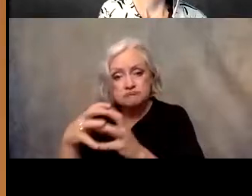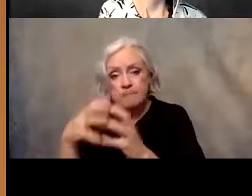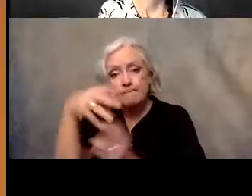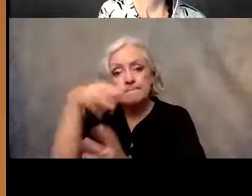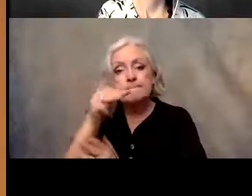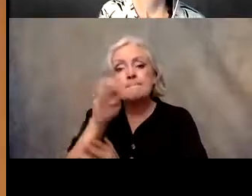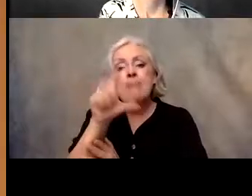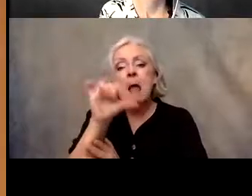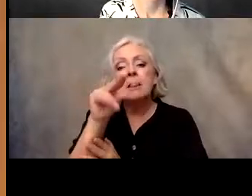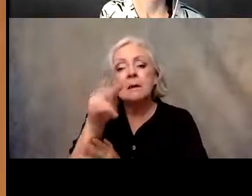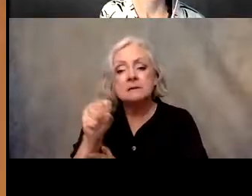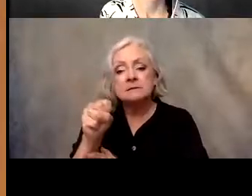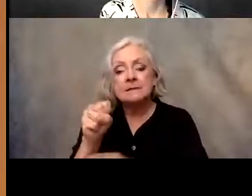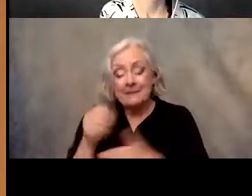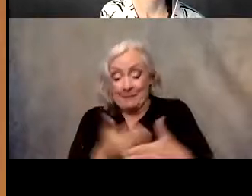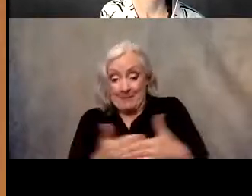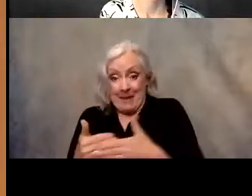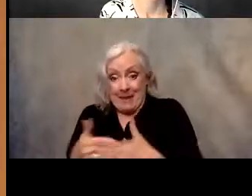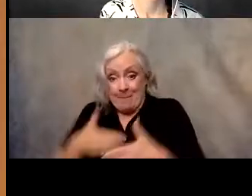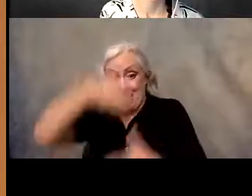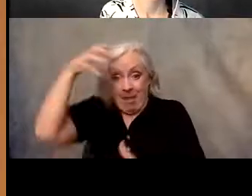at the melons, playfully.